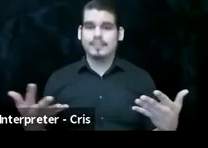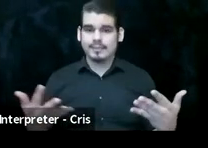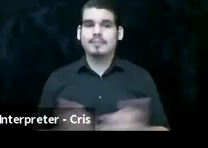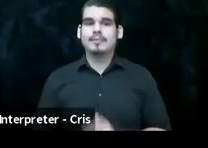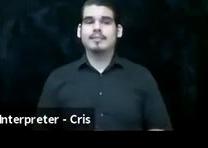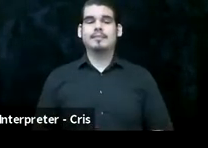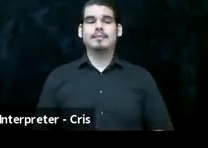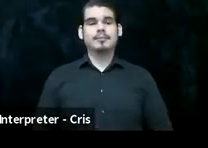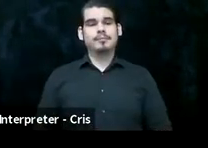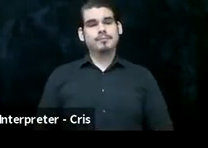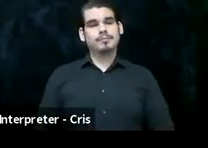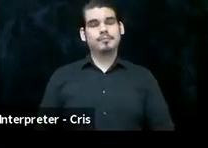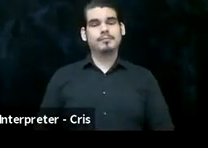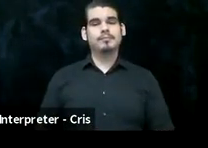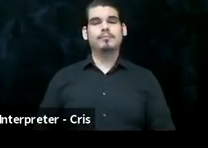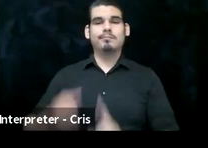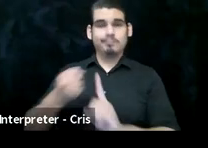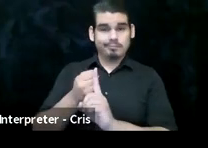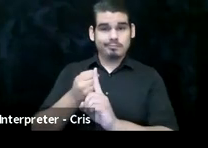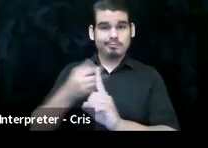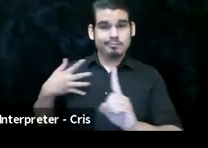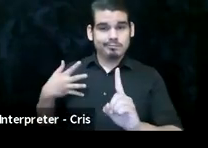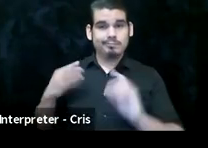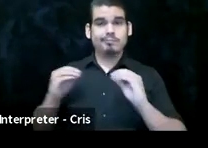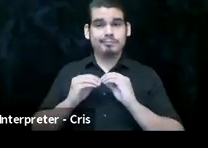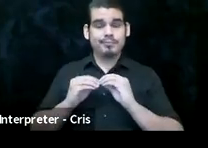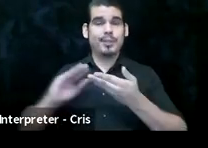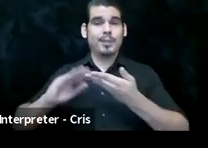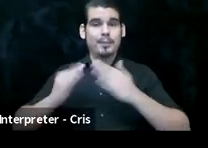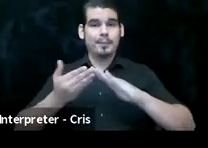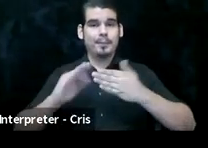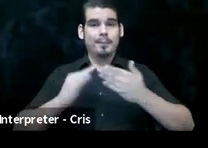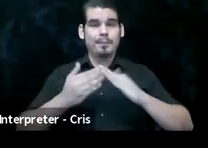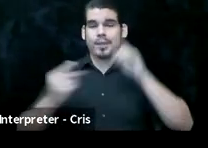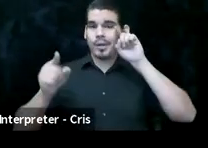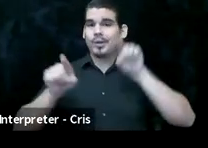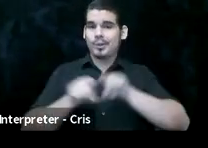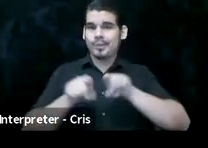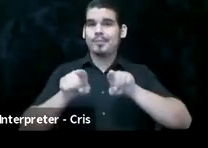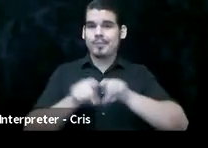RAD Region II: So let's talk even further about our Community agreements, as I stated earlier, the first part of it is, are you the idea, not the person.